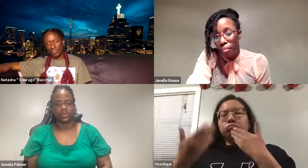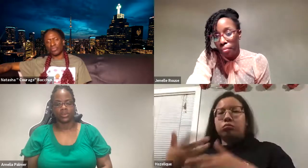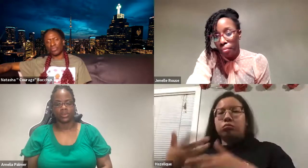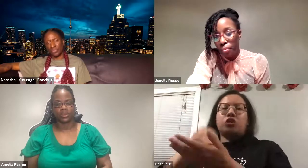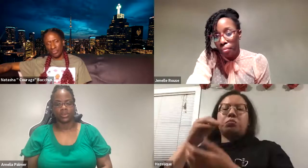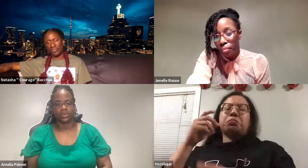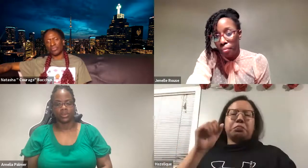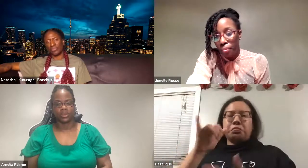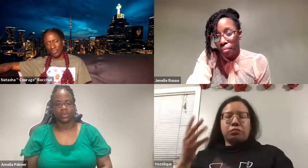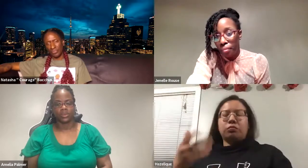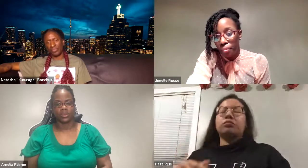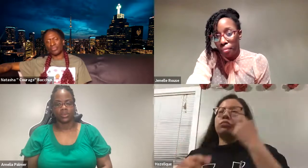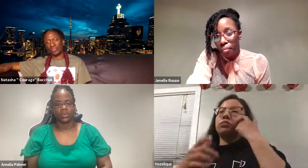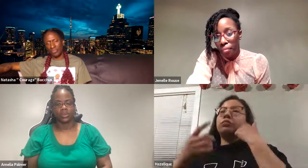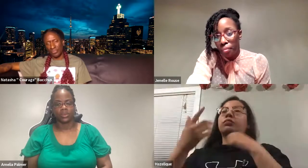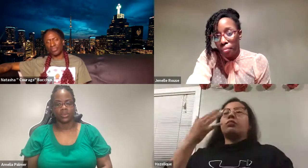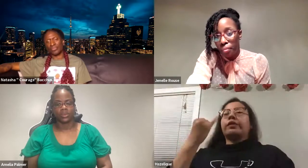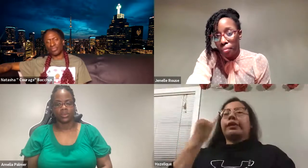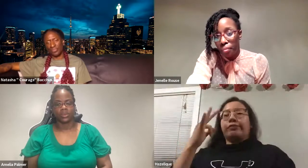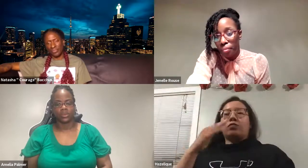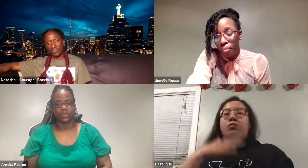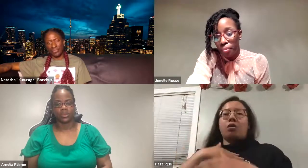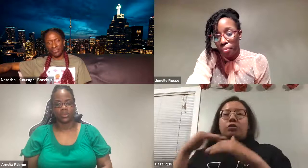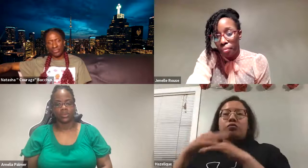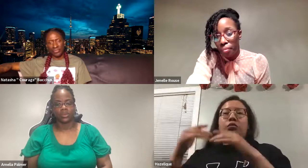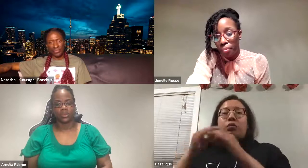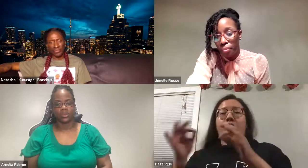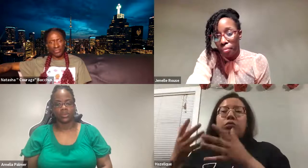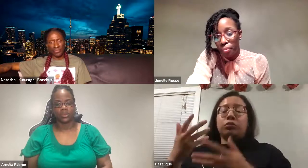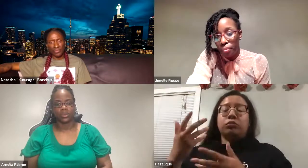but we want to make sure that your reasons for learning that language are appropriate.